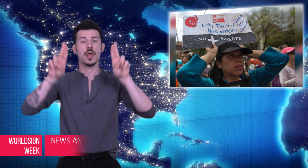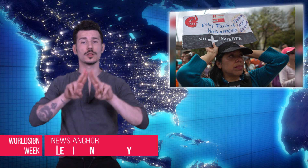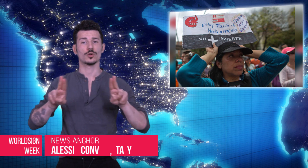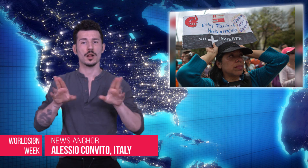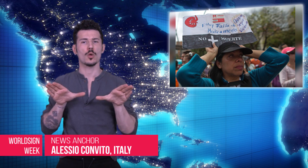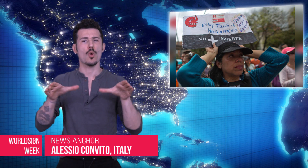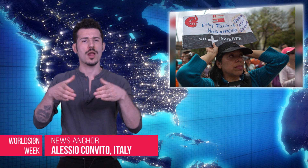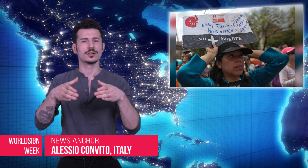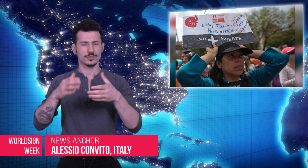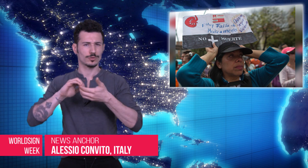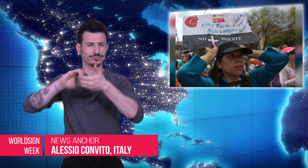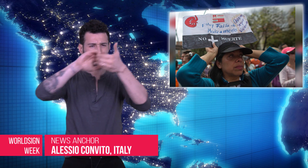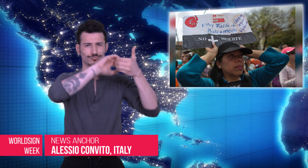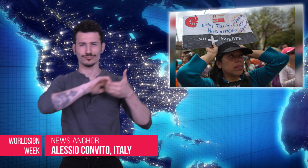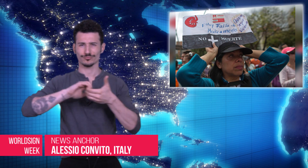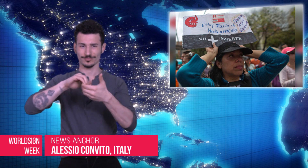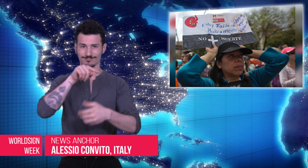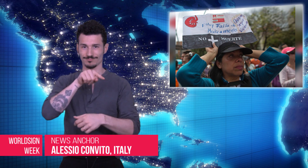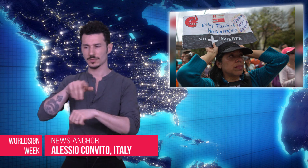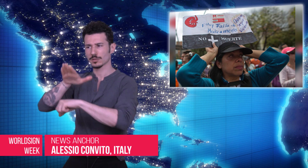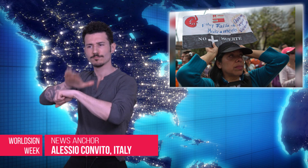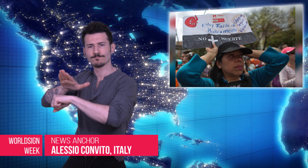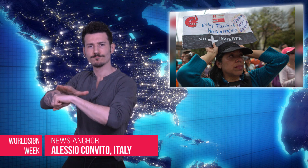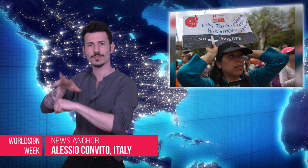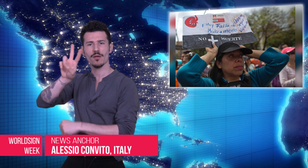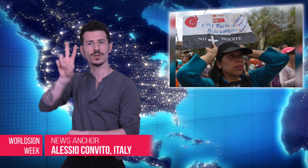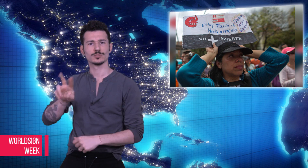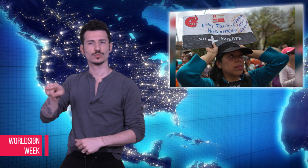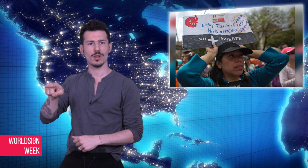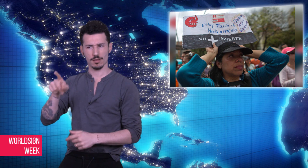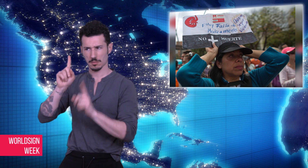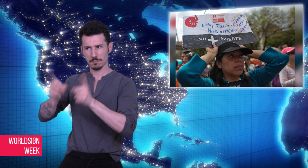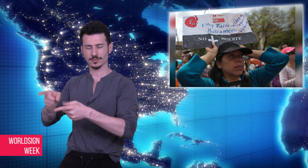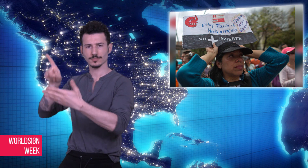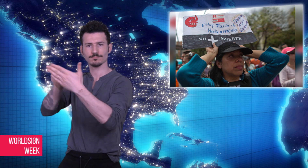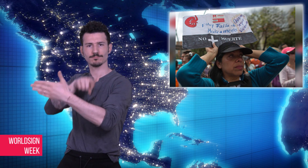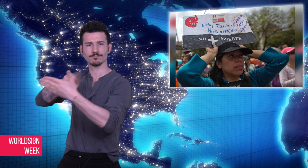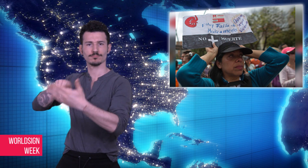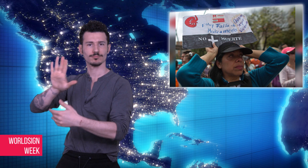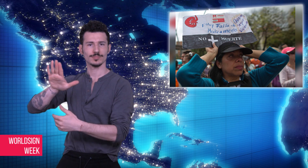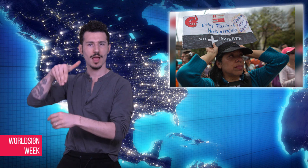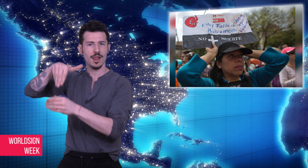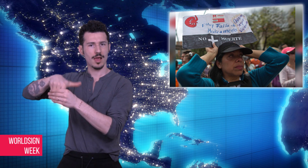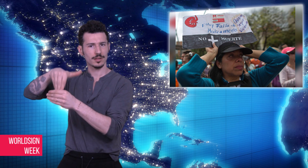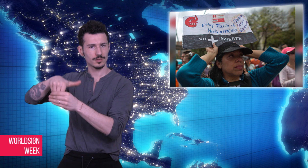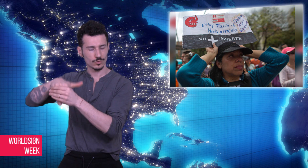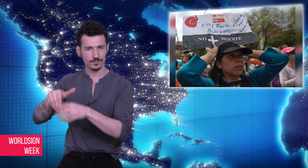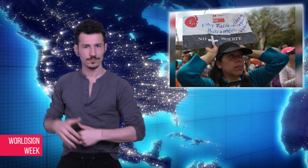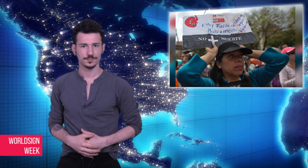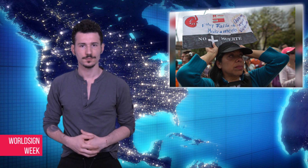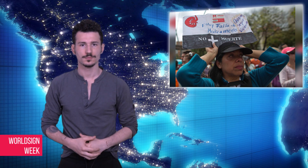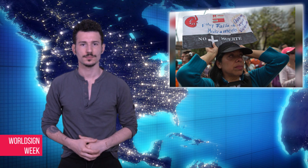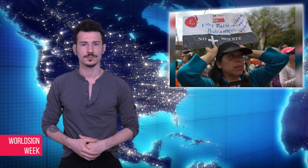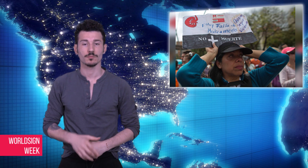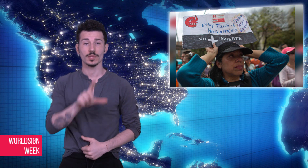Alessio: International coalition urges Venezuela to cancel elections